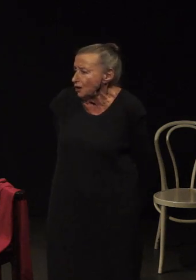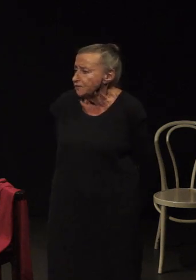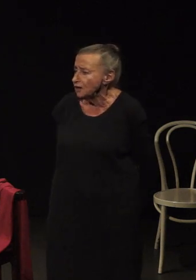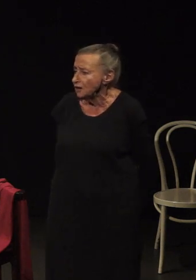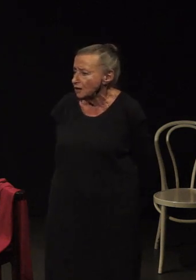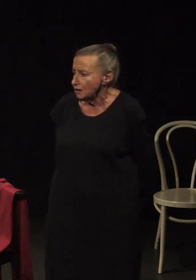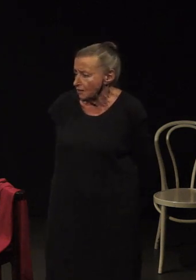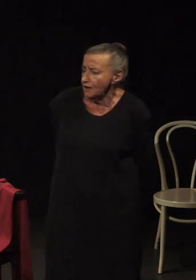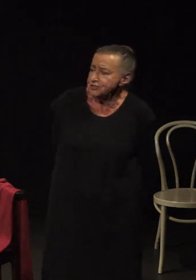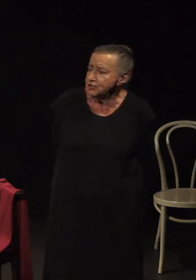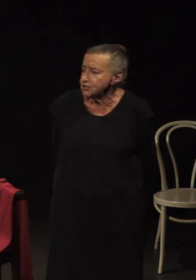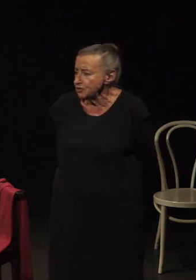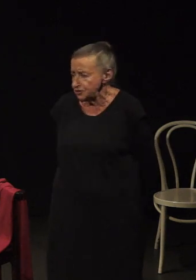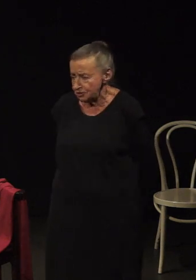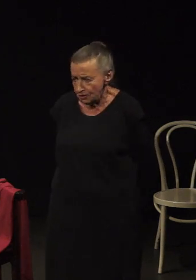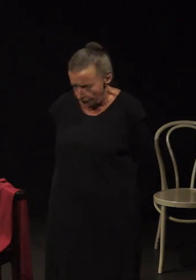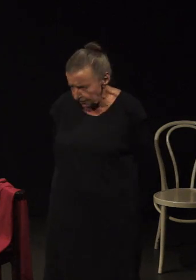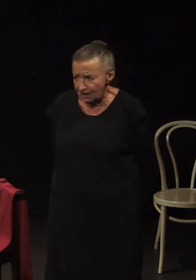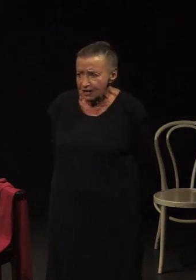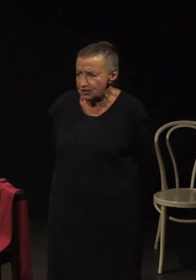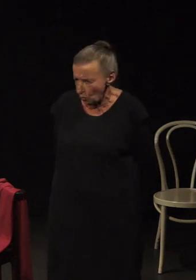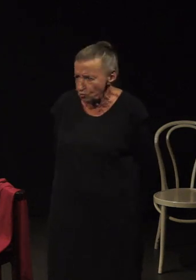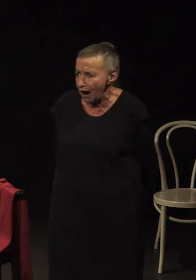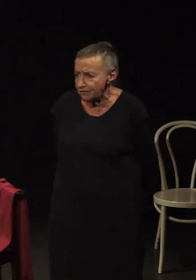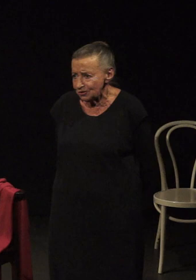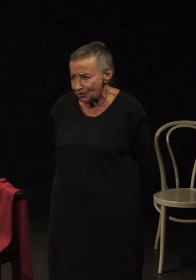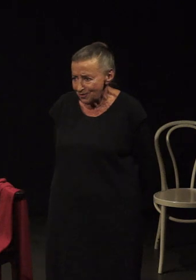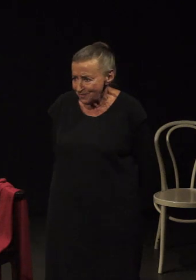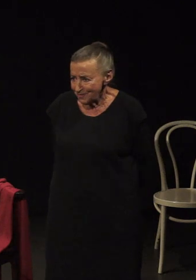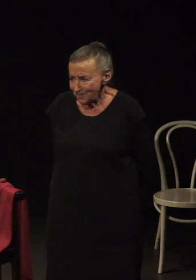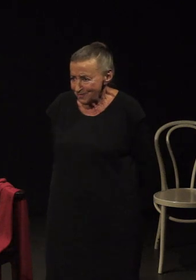you want health, country life, and a just-ended hunt.